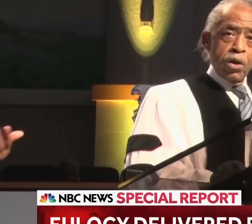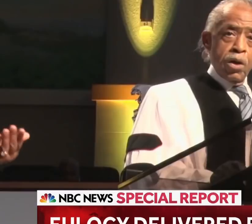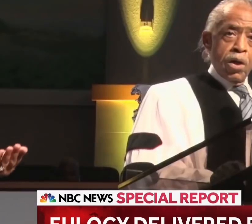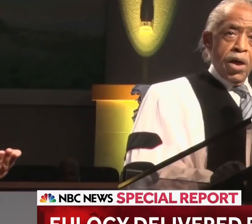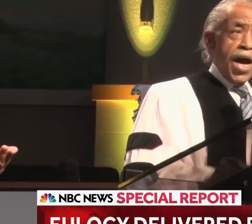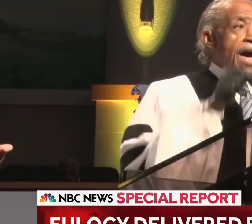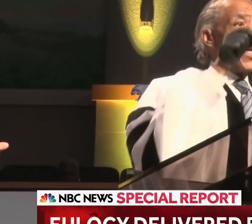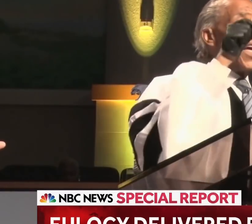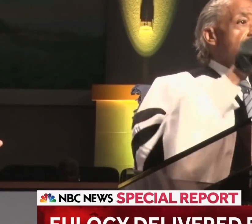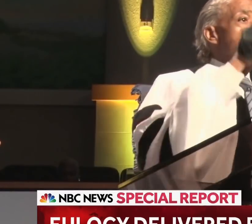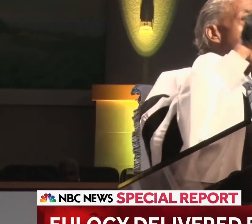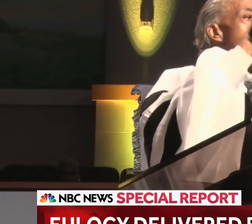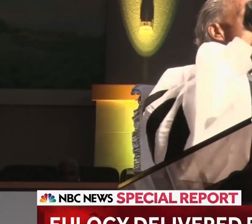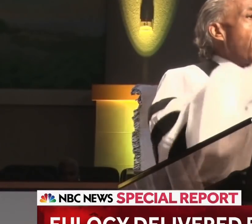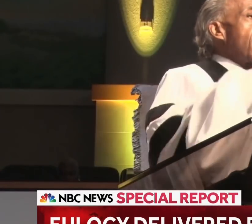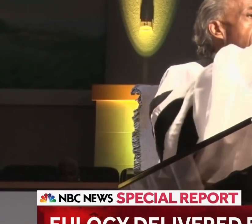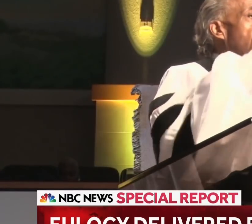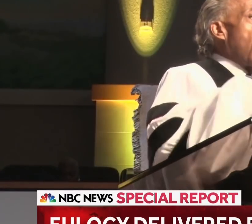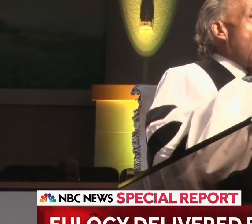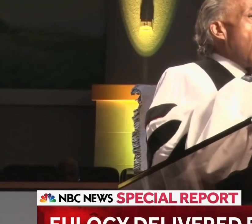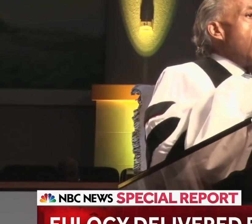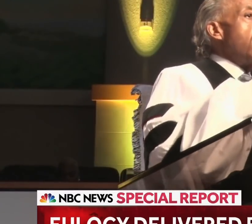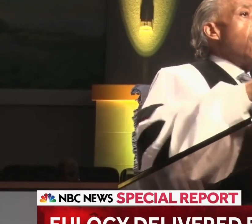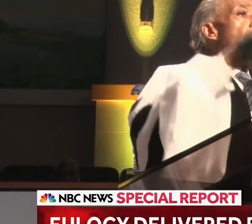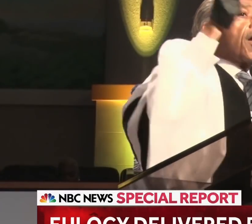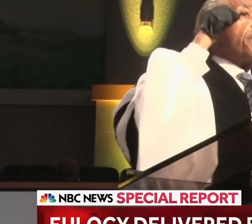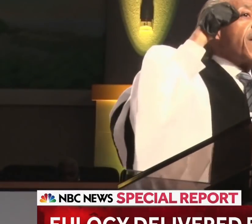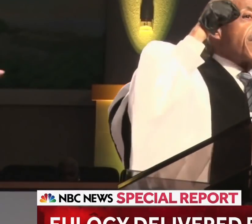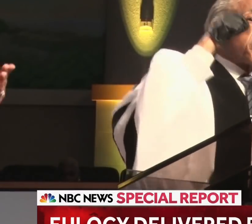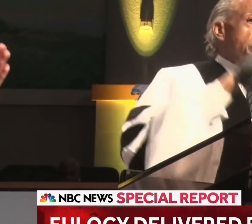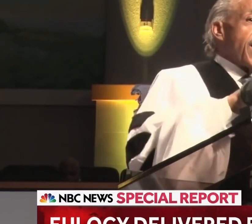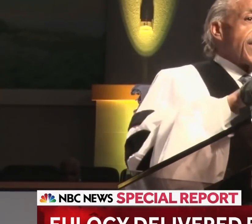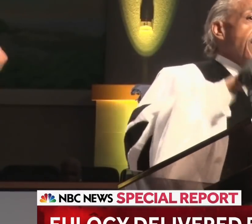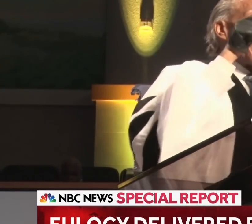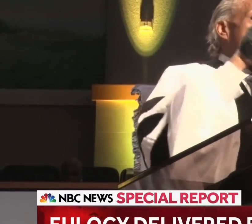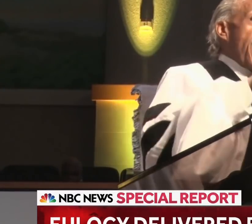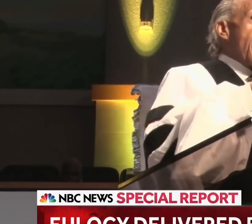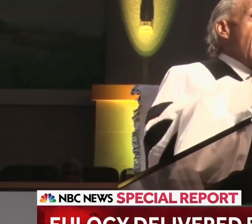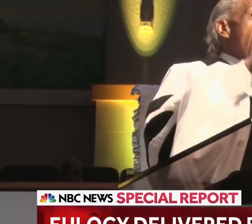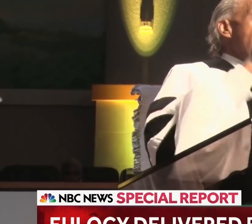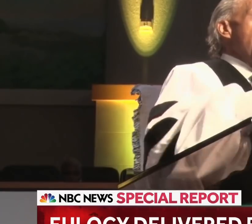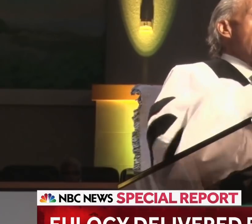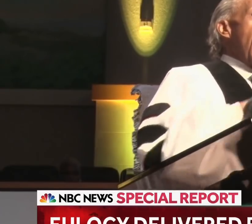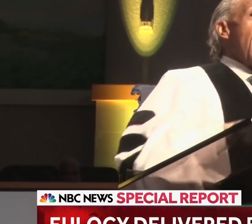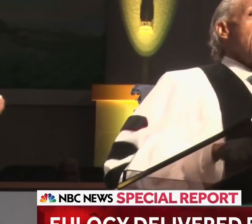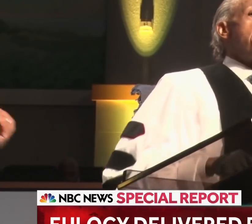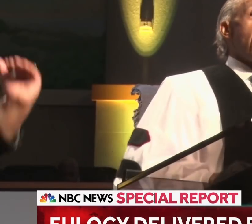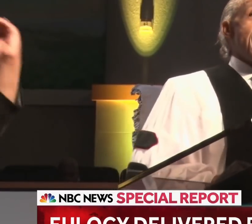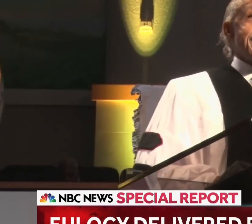WE HAVE NOT GONE THROUGH TRAINING. WE SHOULD EXPECT MORE FROM YOU.